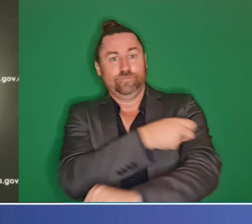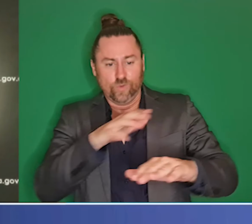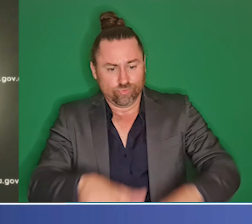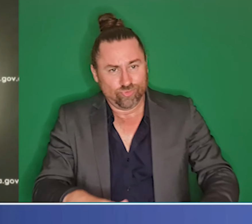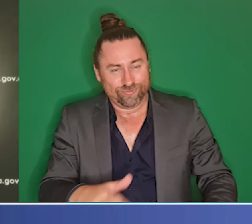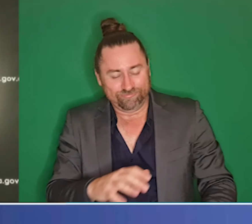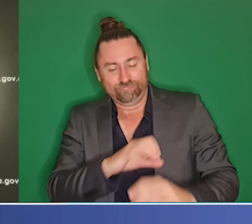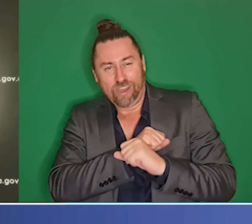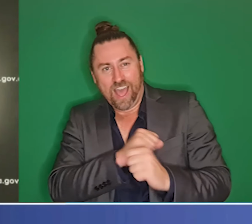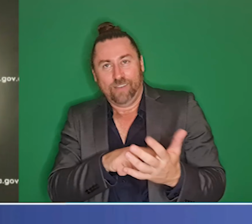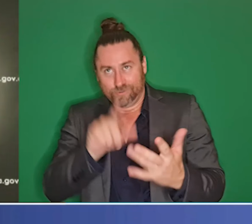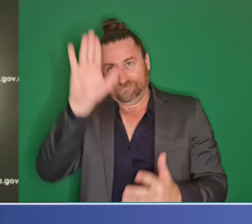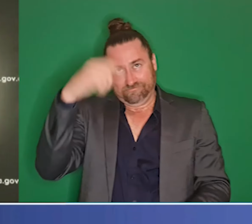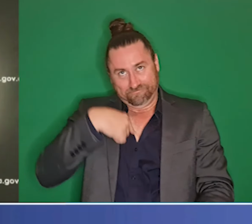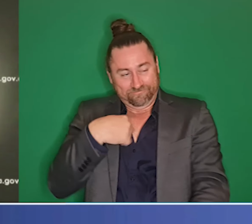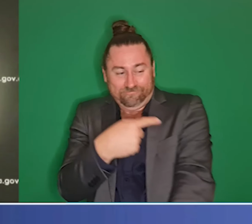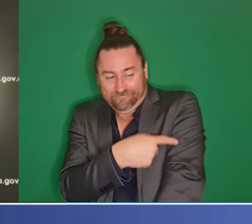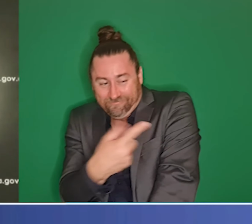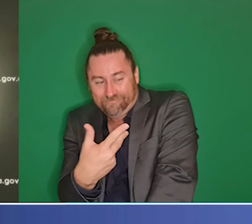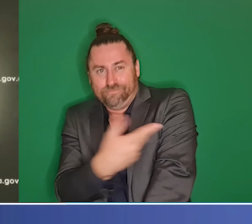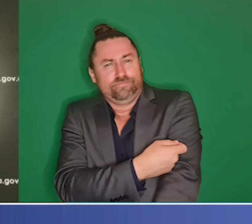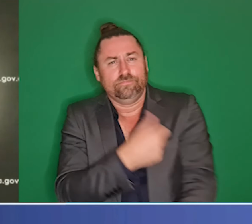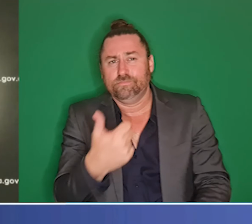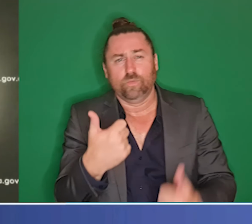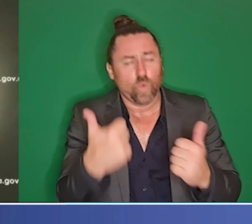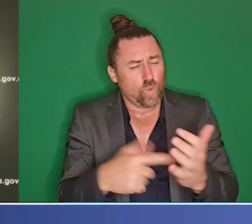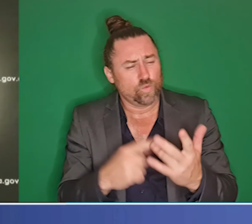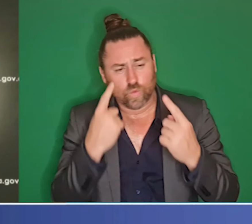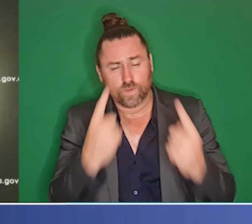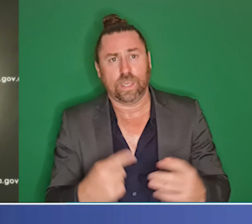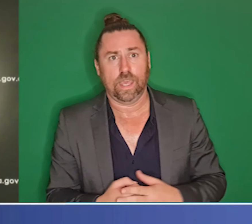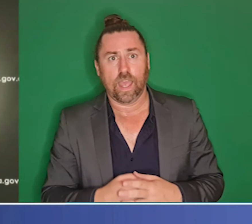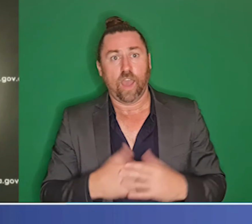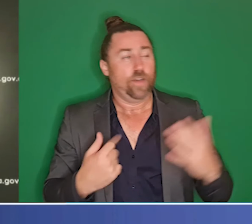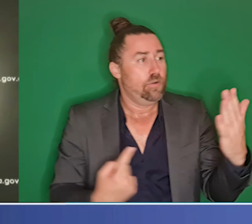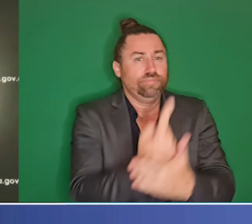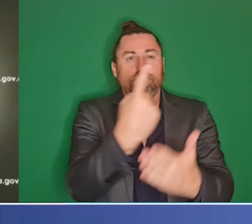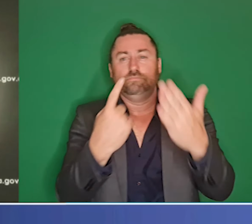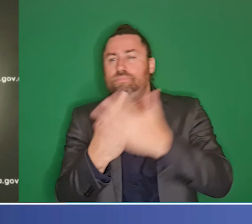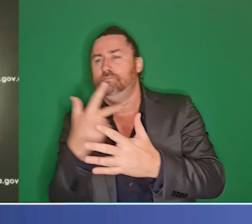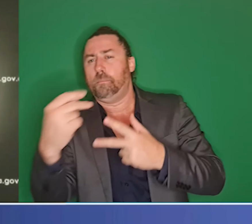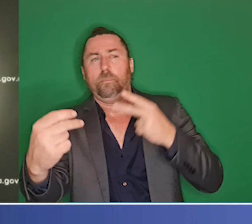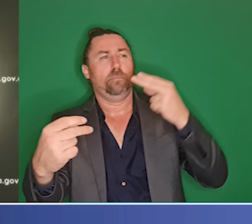And as has been noted, there are significant vaccination spots available